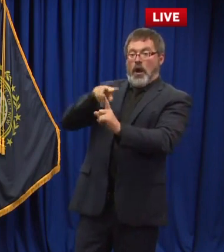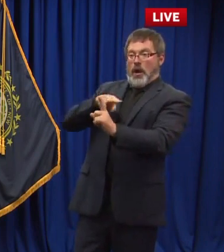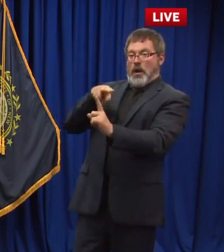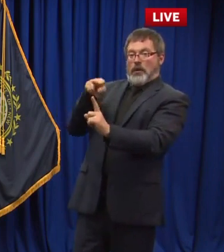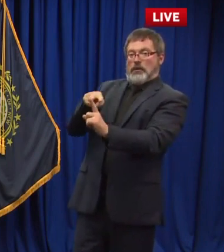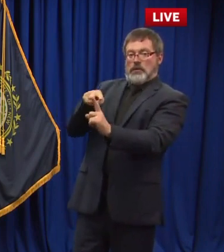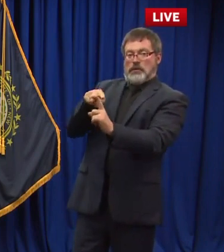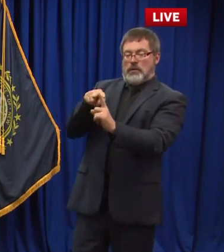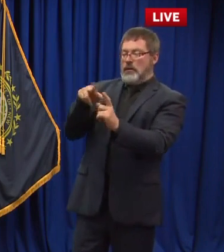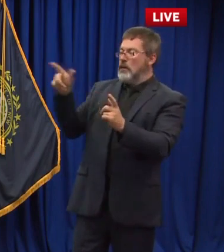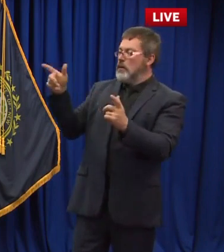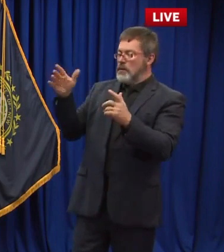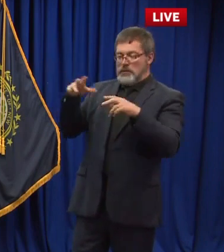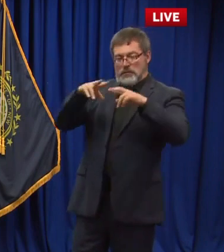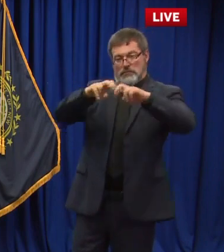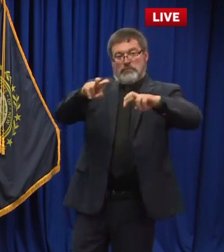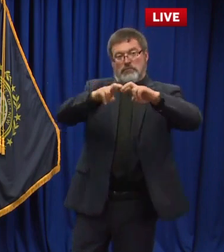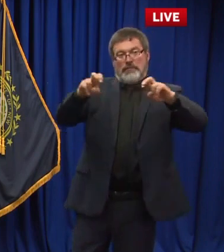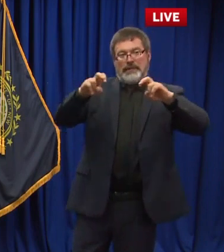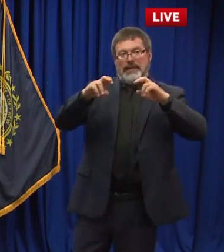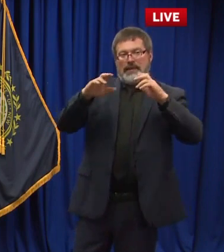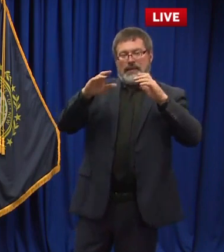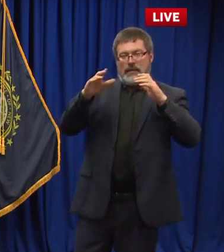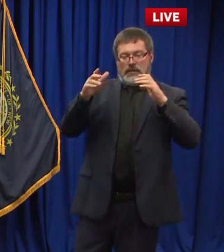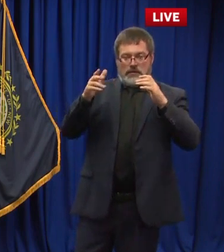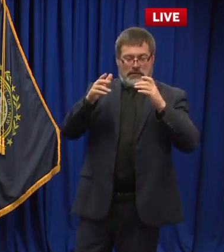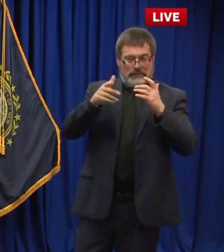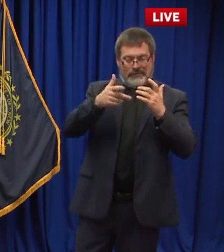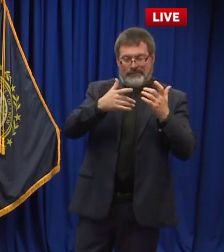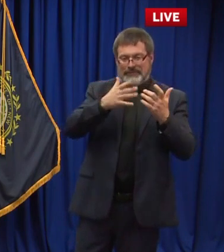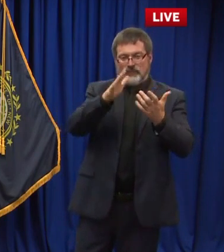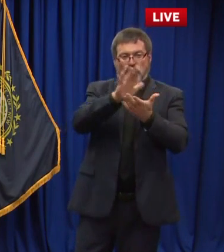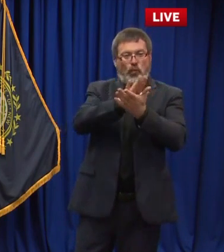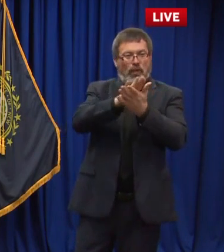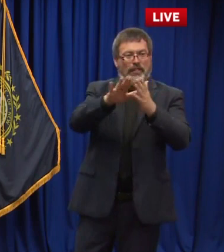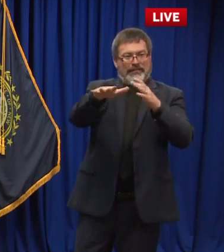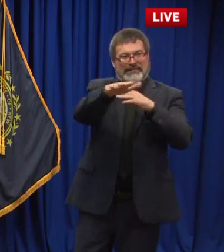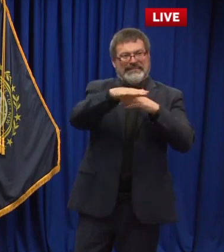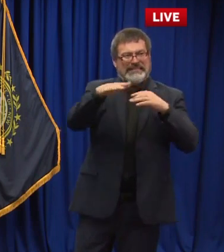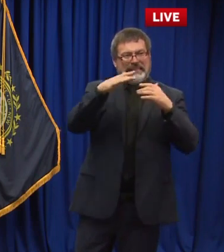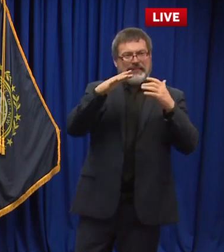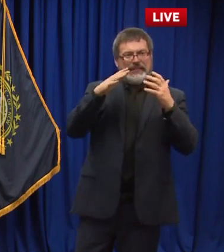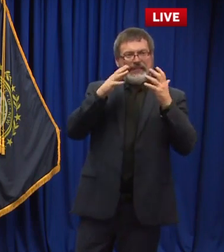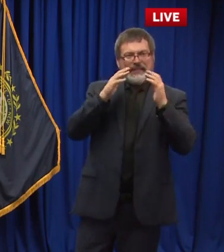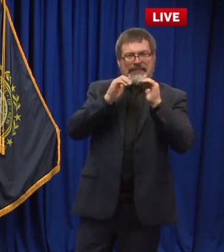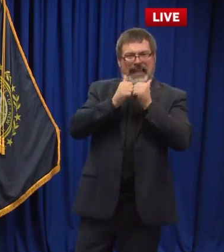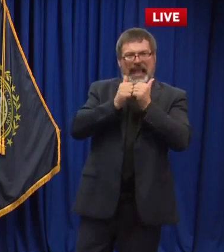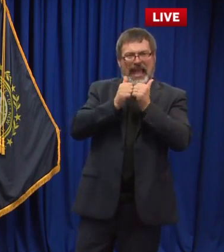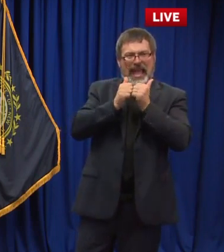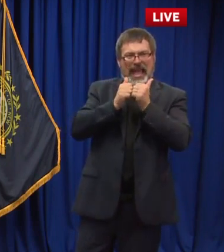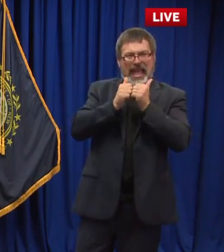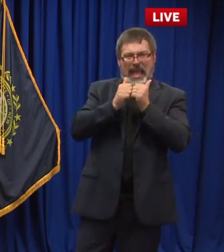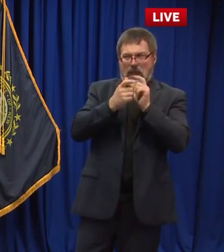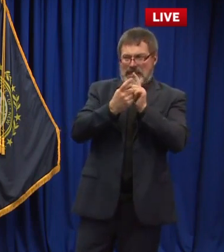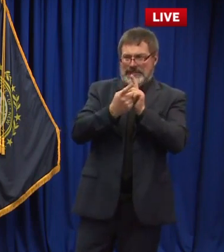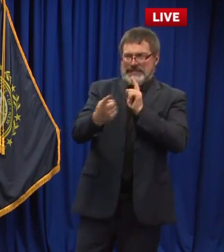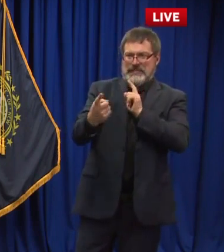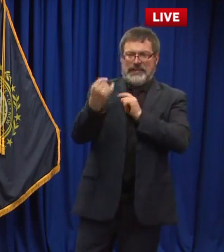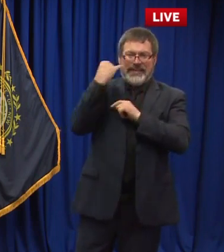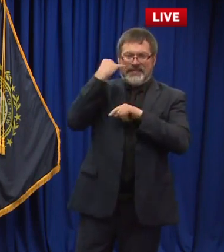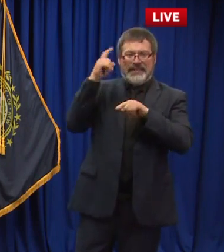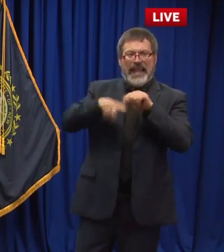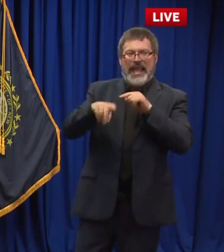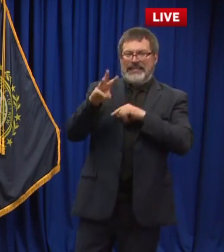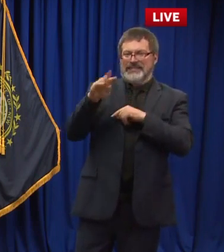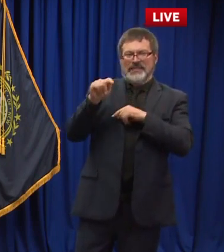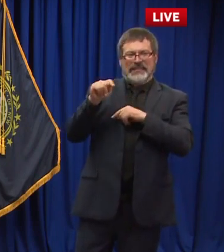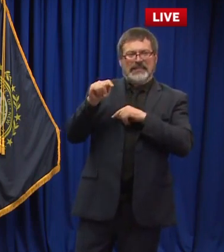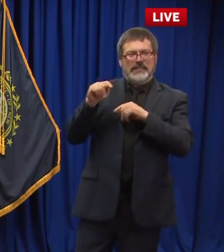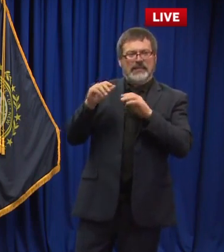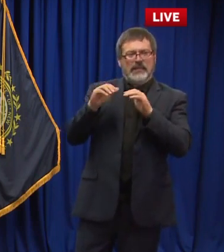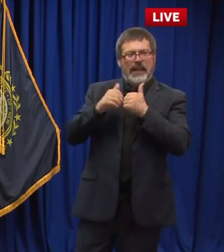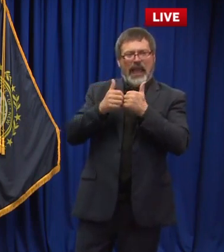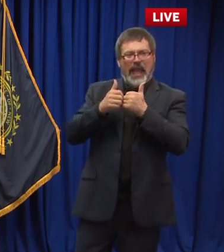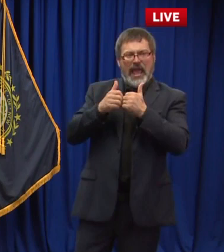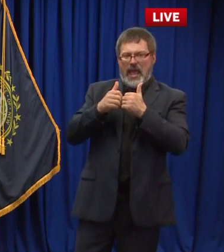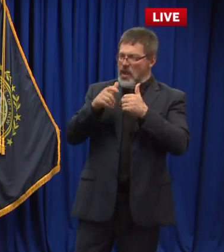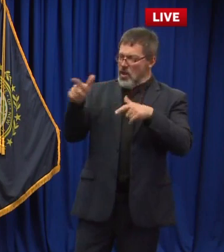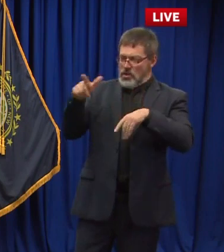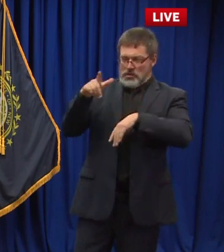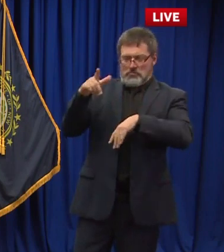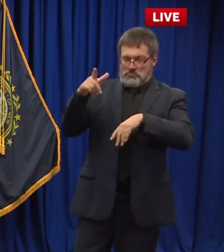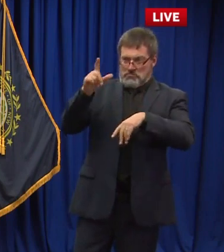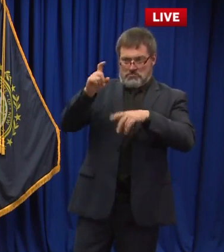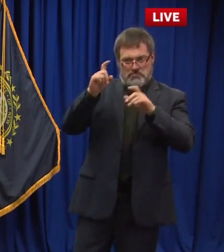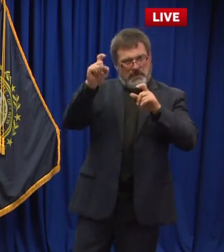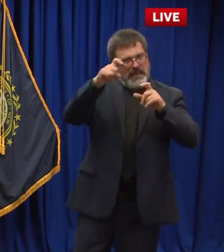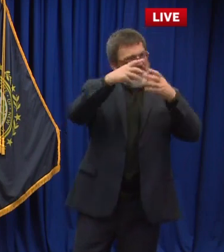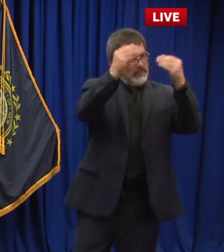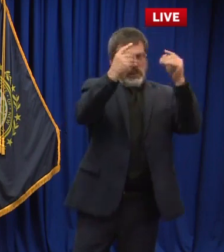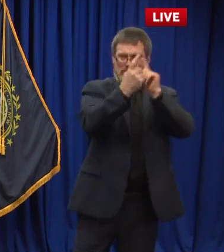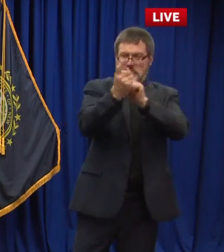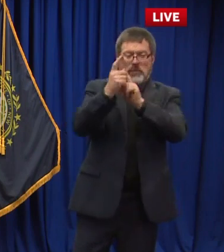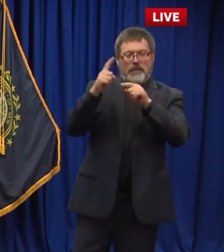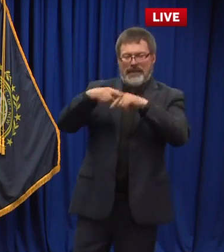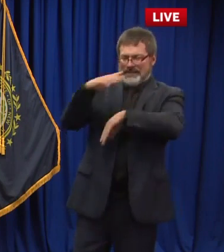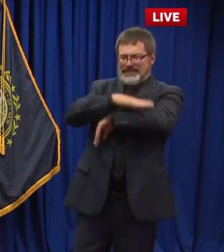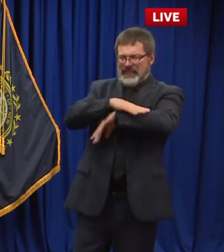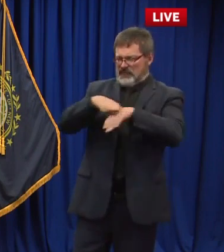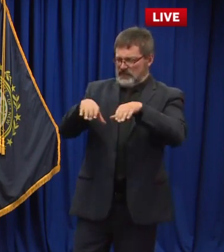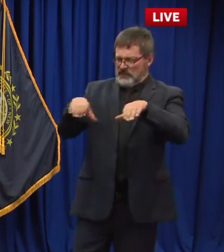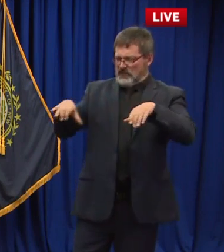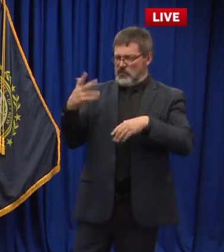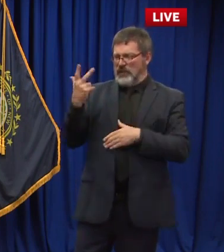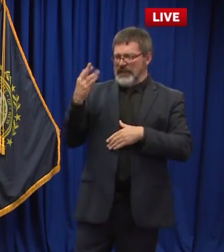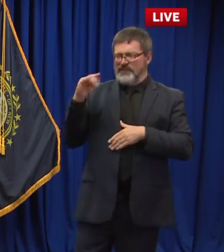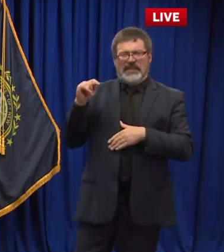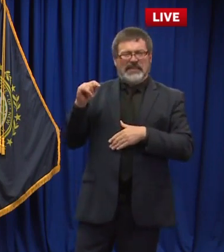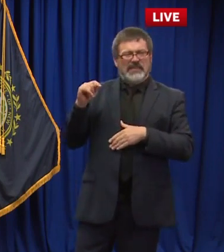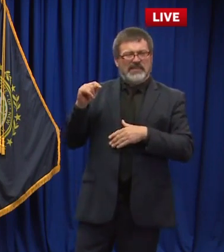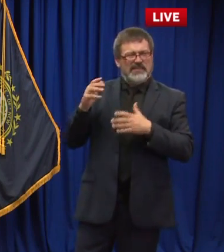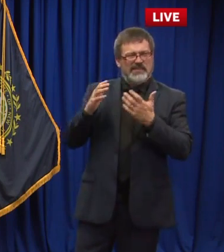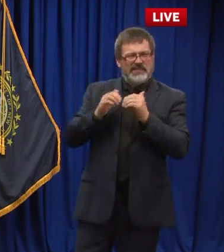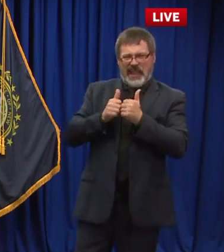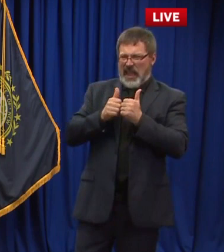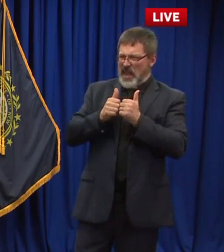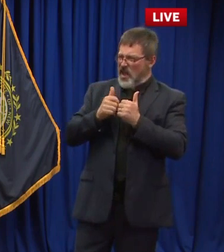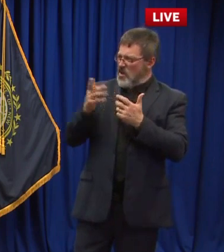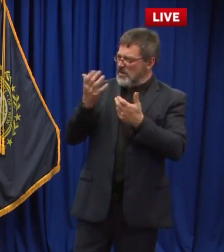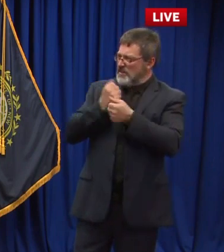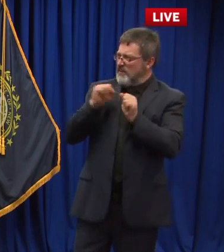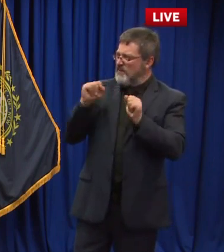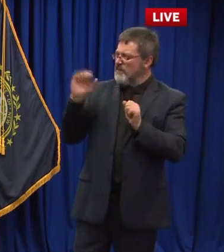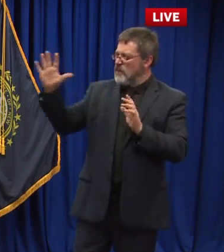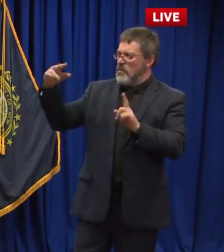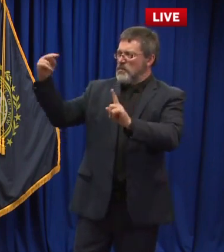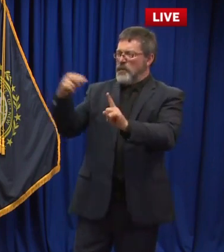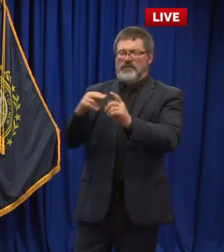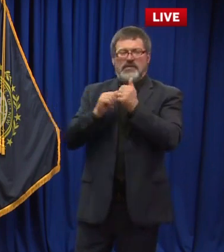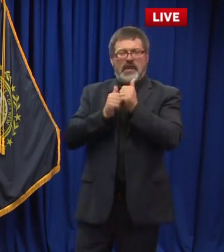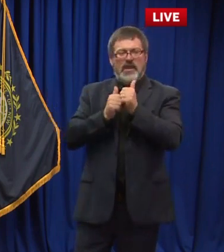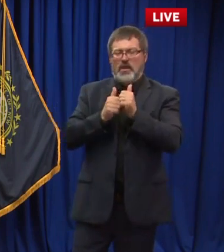FROM THE MEDICAL PERSPECTIVE, WITH SCHOOLS THAT ARE IN CLOSER QUARTE, IT HAS BEEN HAMMERED INTO US THAT YOU CAN’T MAINTAIN SOCIAL DISTANCING BUT DESKS THREE FEET APART WITH NO MASK